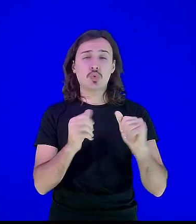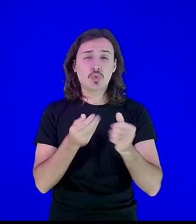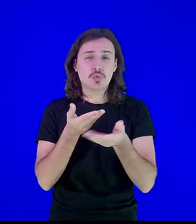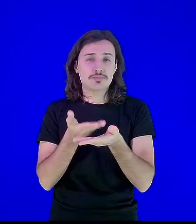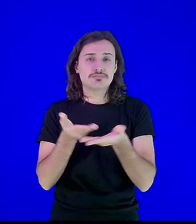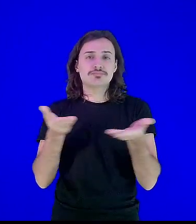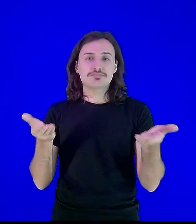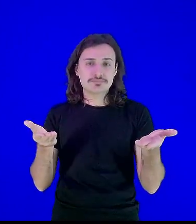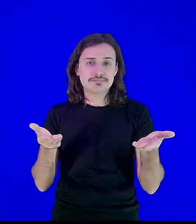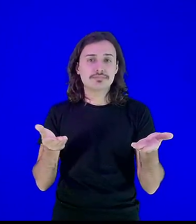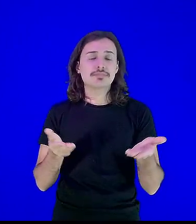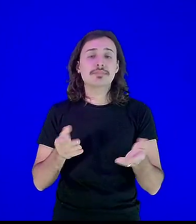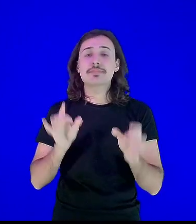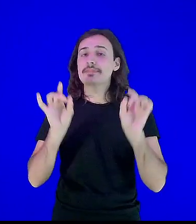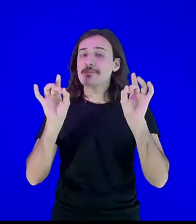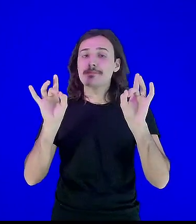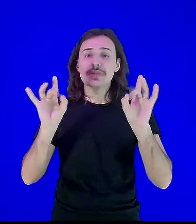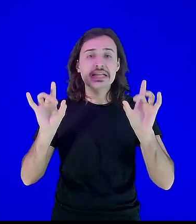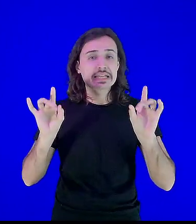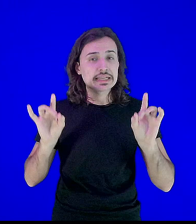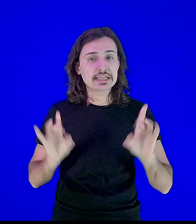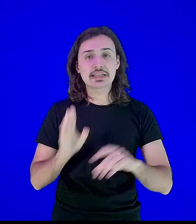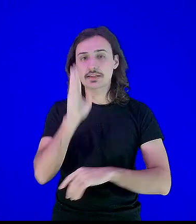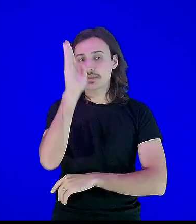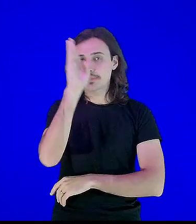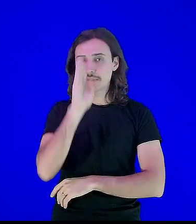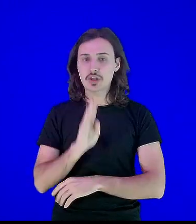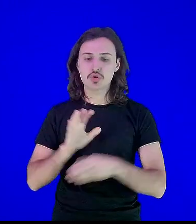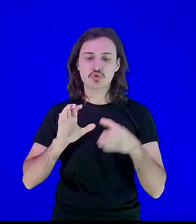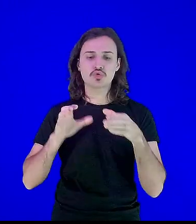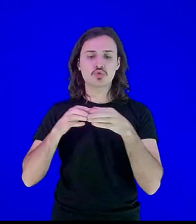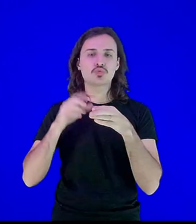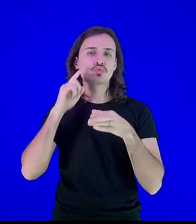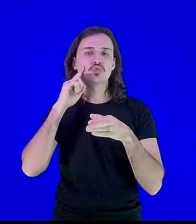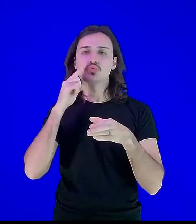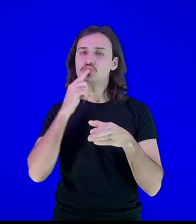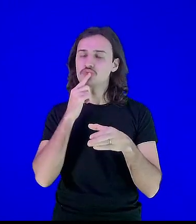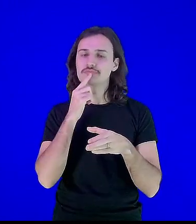I am in two WhatsApp groups and whenever I post anything about LetraSinal,